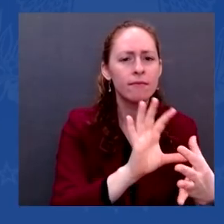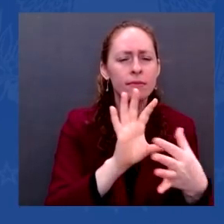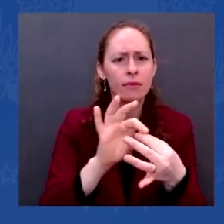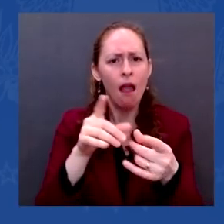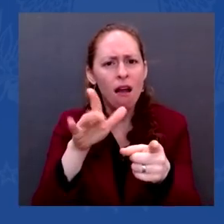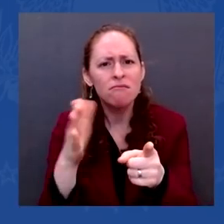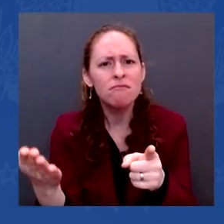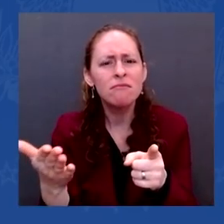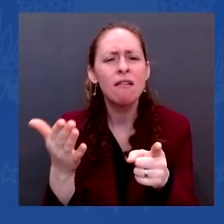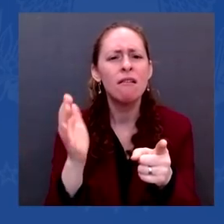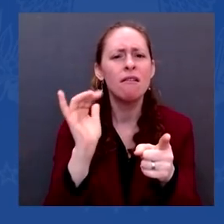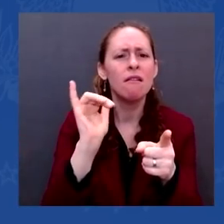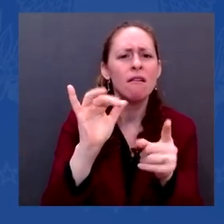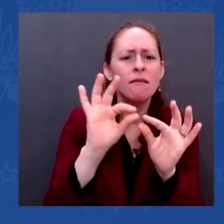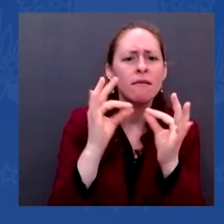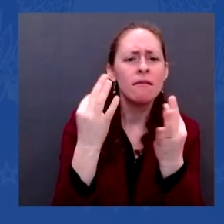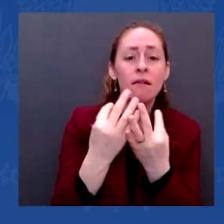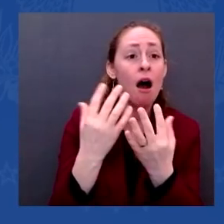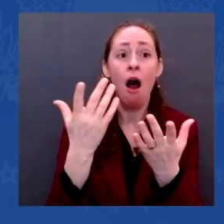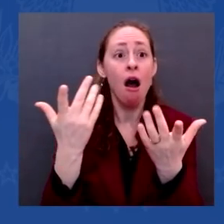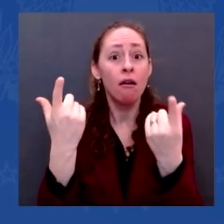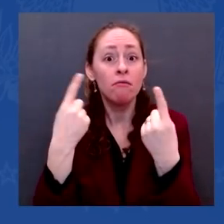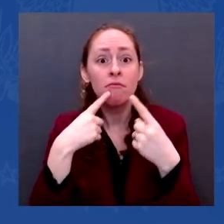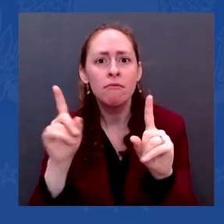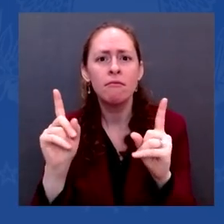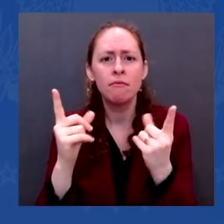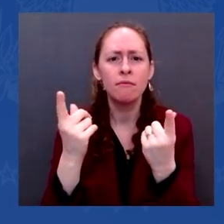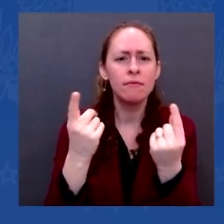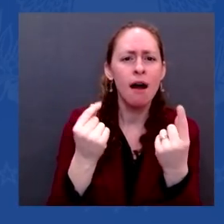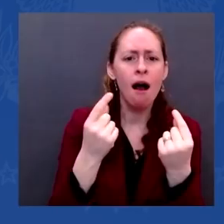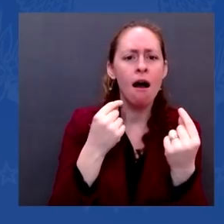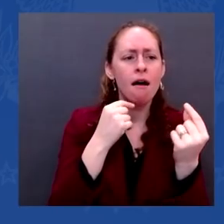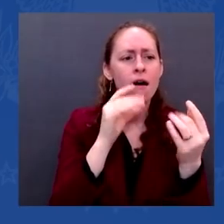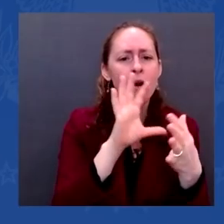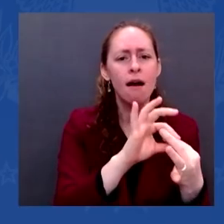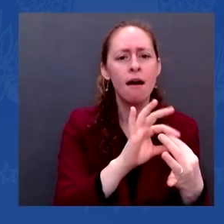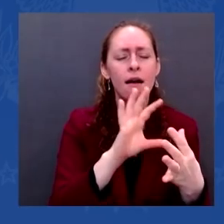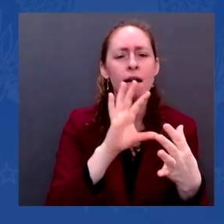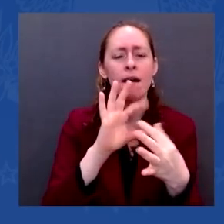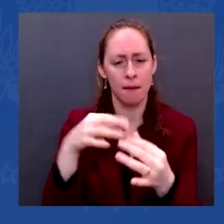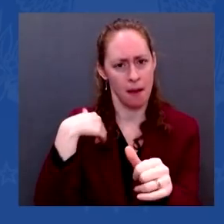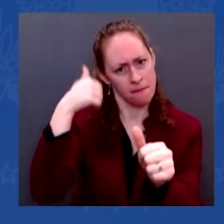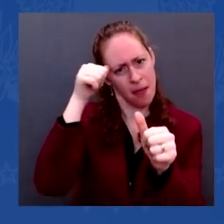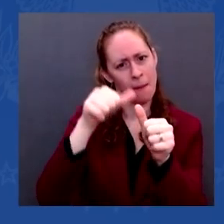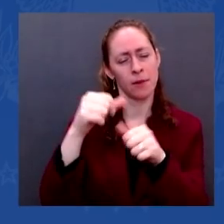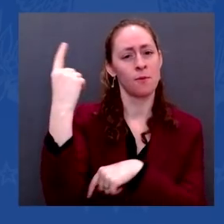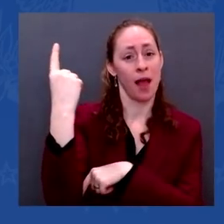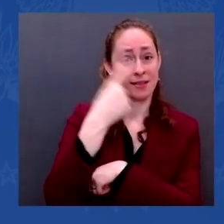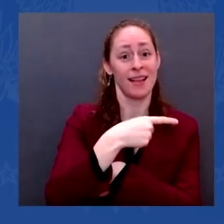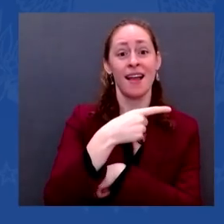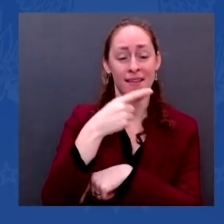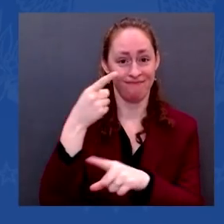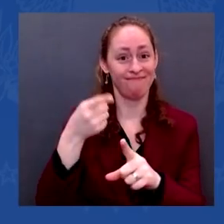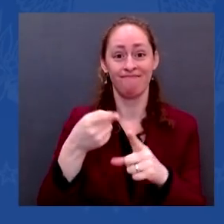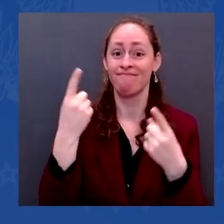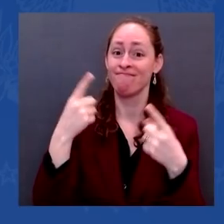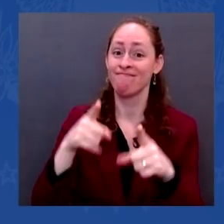and there was a little corner in the table -- or a corner table, when the big table was filled. And I sat down. And Jimmy said,